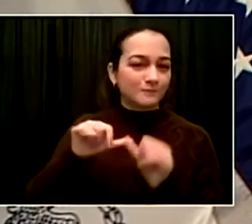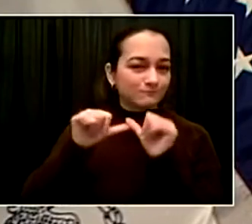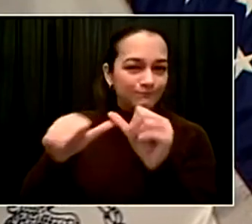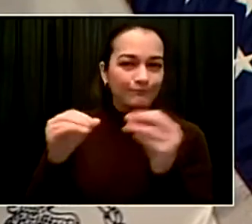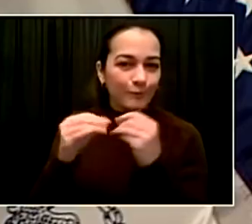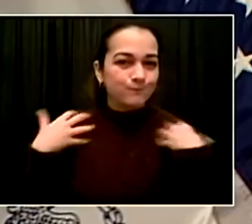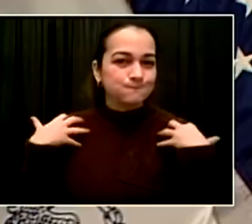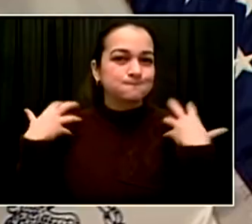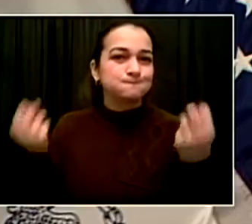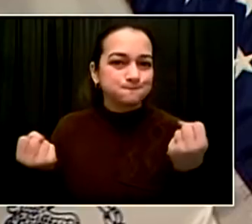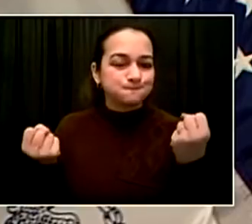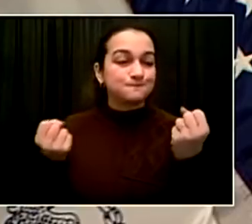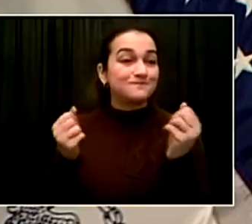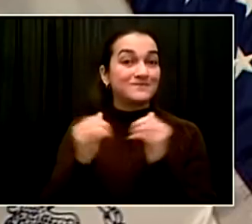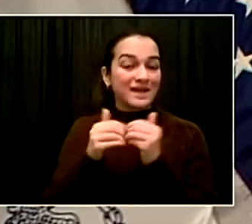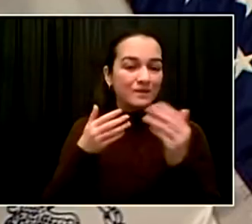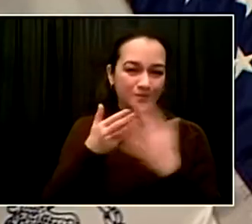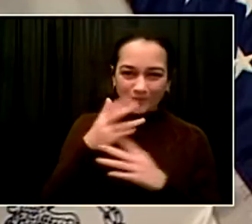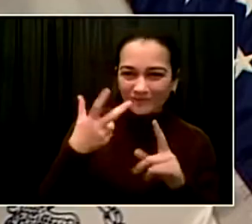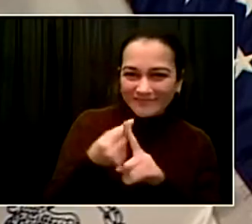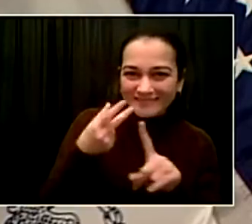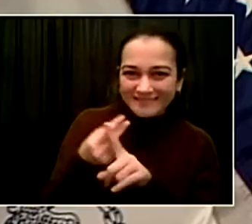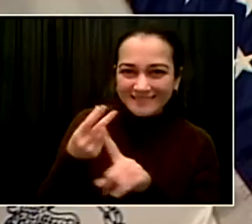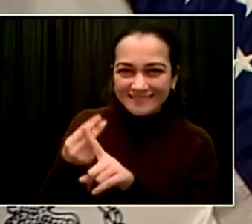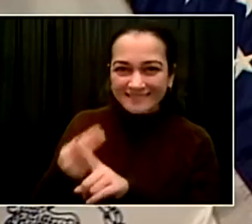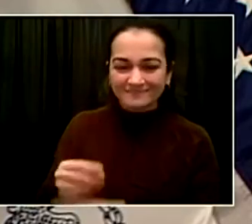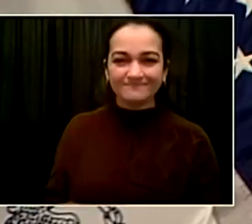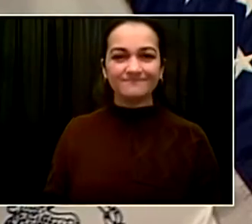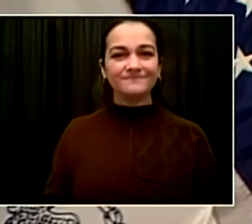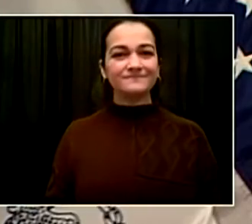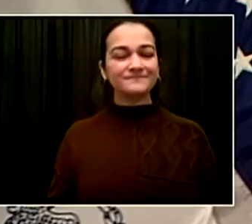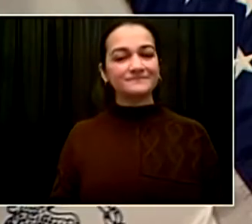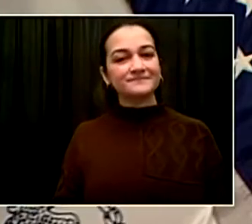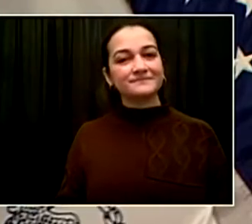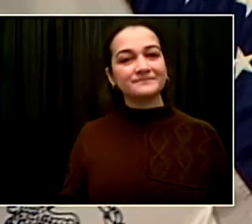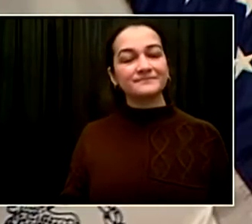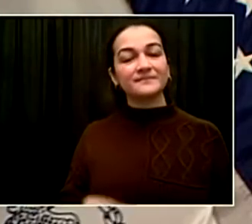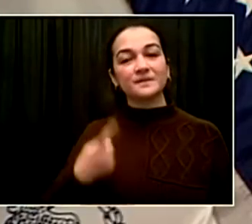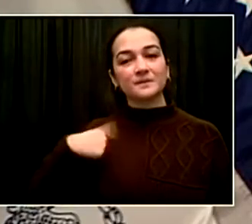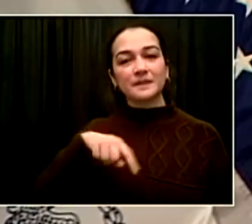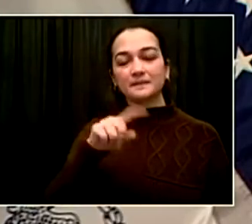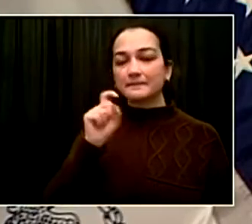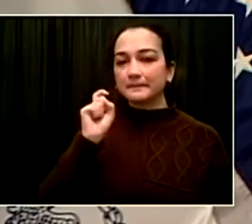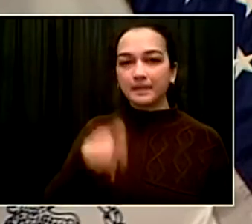IS THE FACTORY AND THAT'S NOT ONLY WHY I'M DOUBLING DOWN ON THE VACCINE MANDATES AND WE